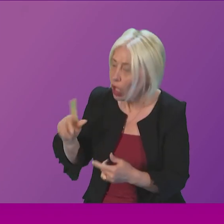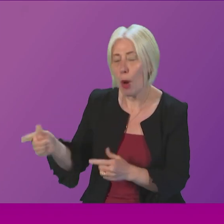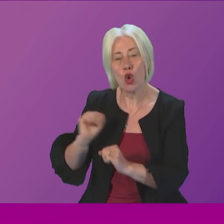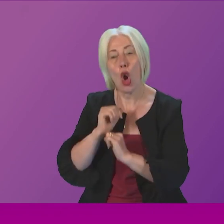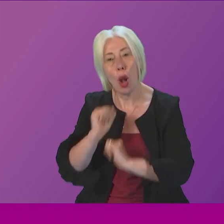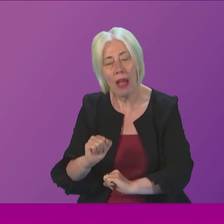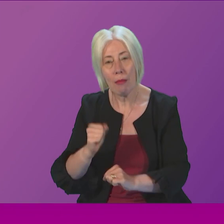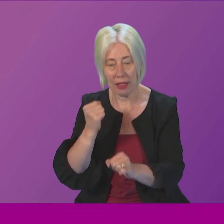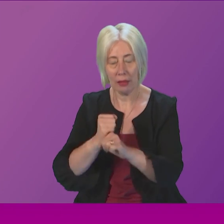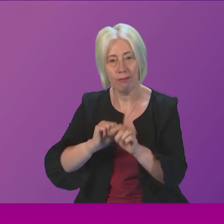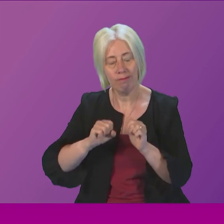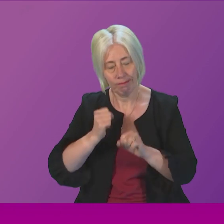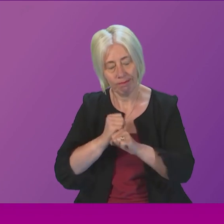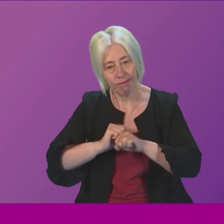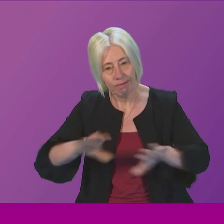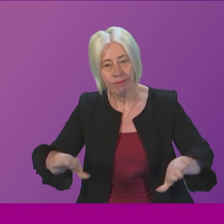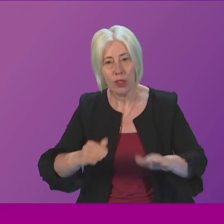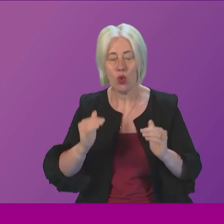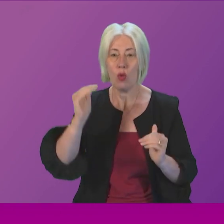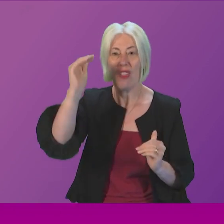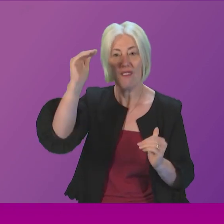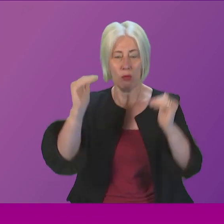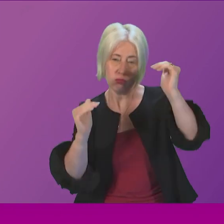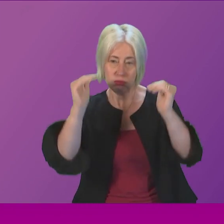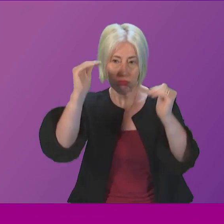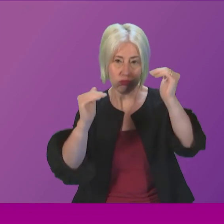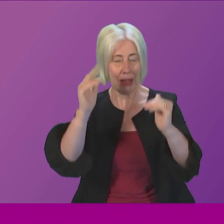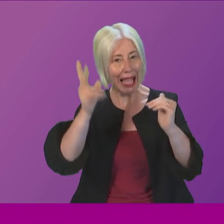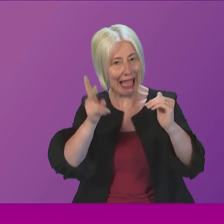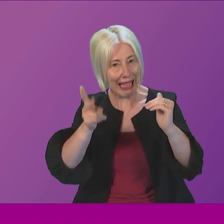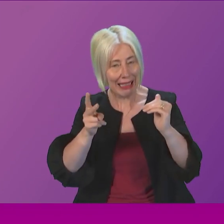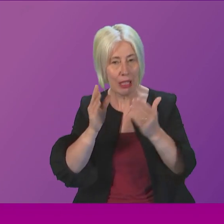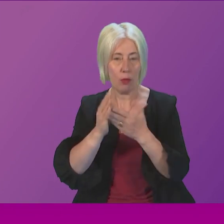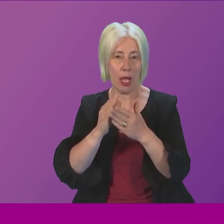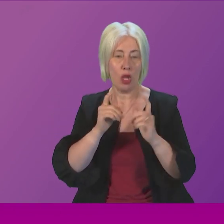publish proposals to rebalance fuel prices, which would make the running costs of zero-emission